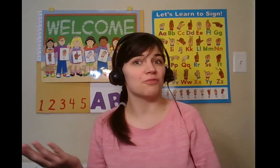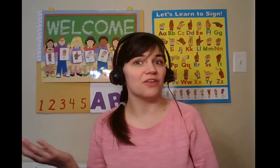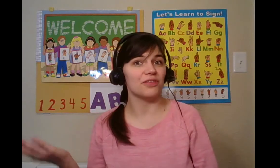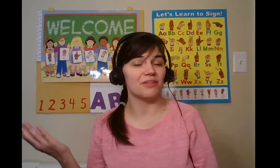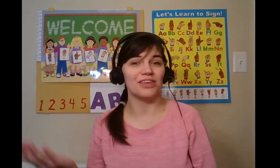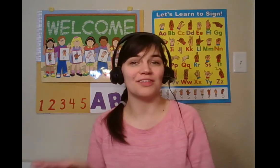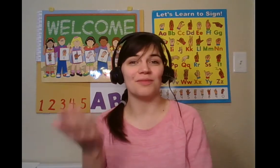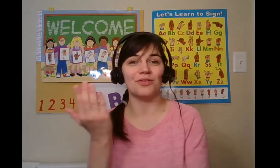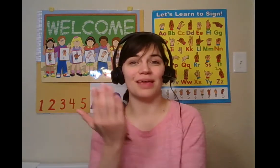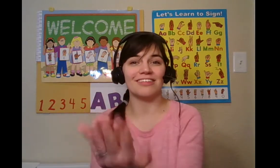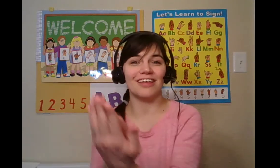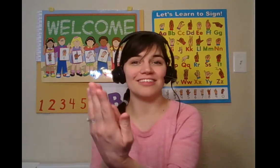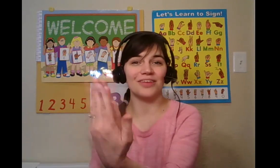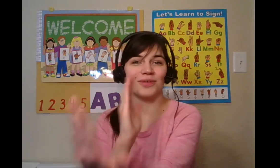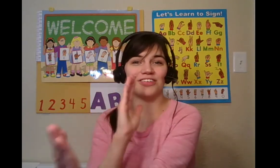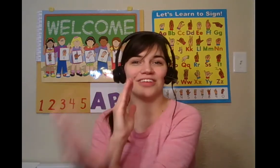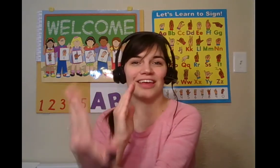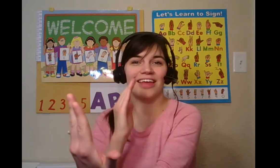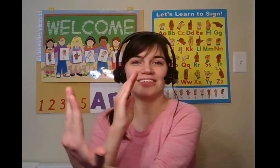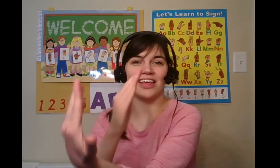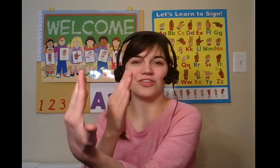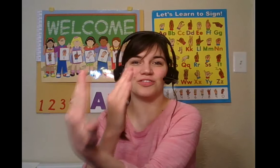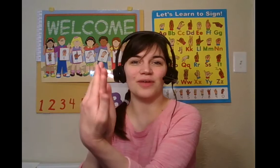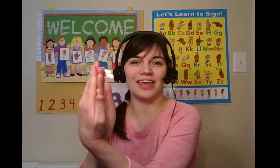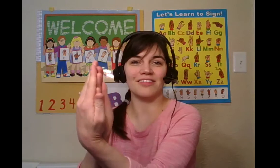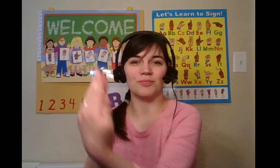with something in the middle makes a sandwich. Take your two hands and put